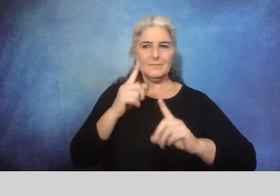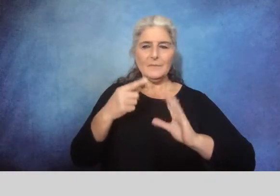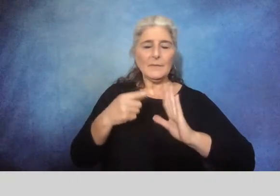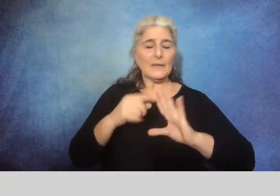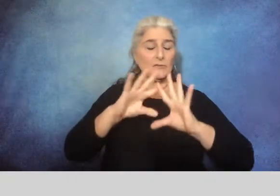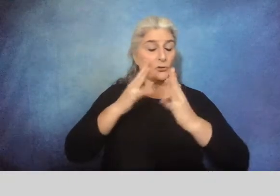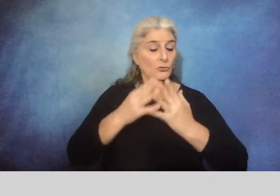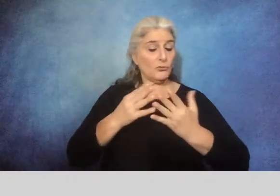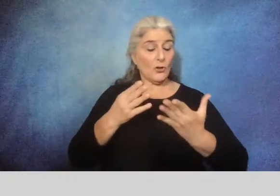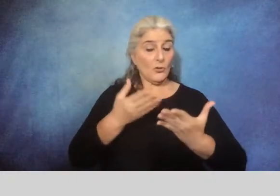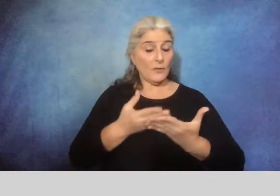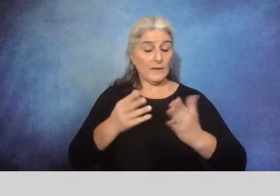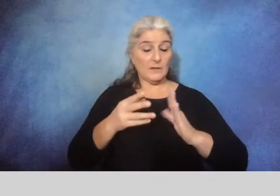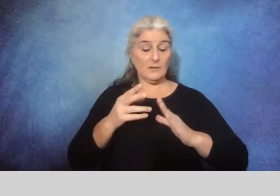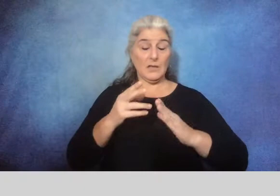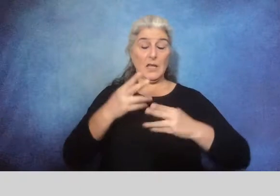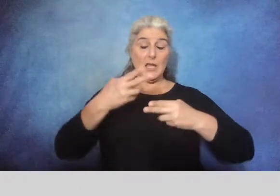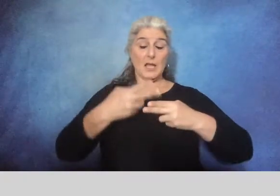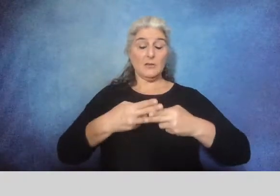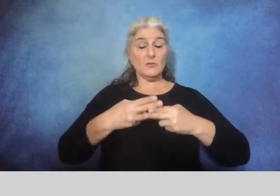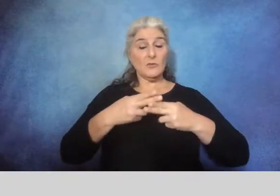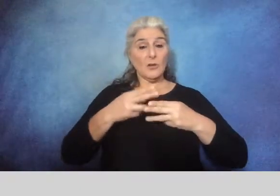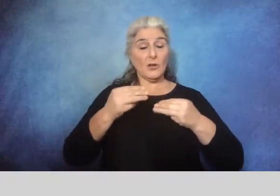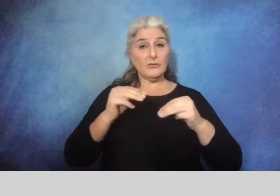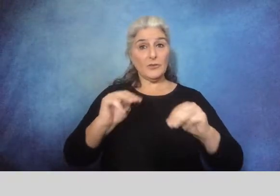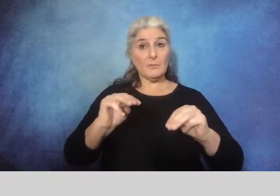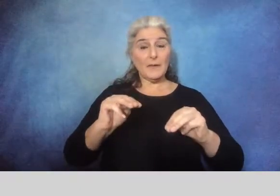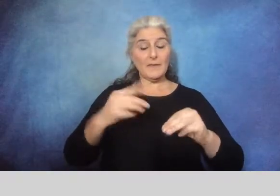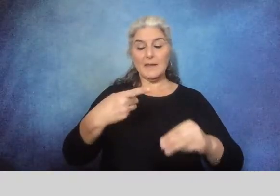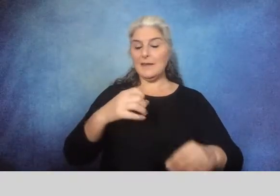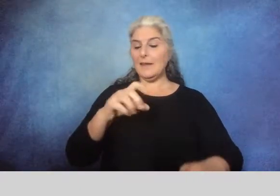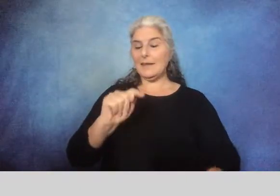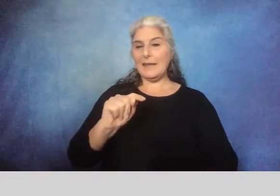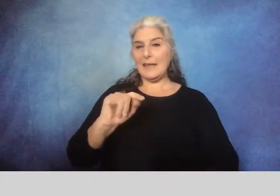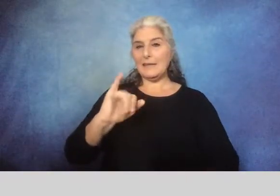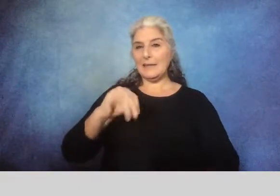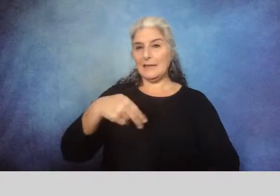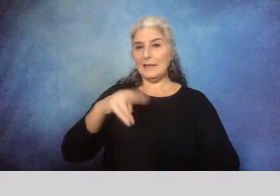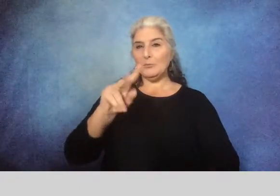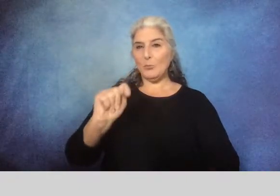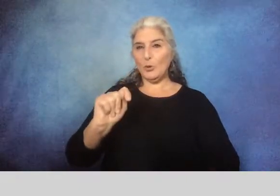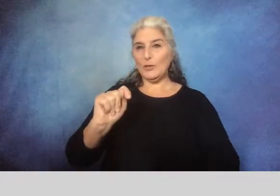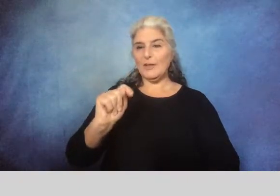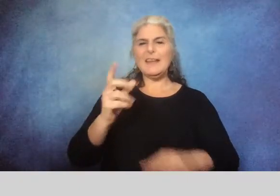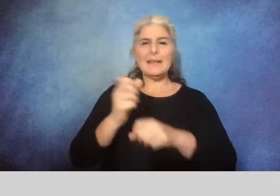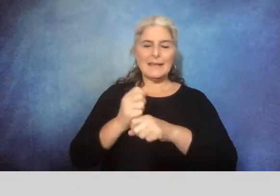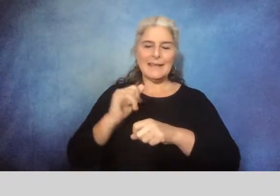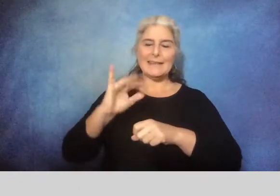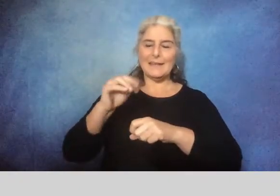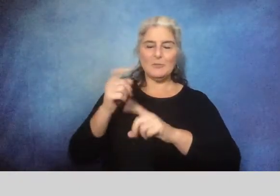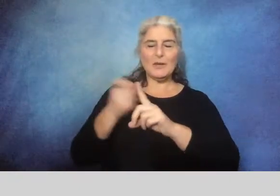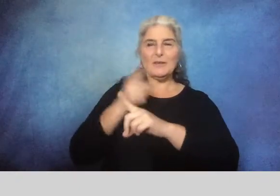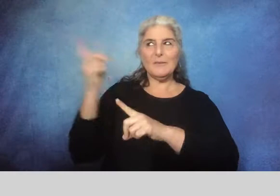First it calls the methods self.get_input get_input gets input from the user, sanitizes the input